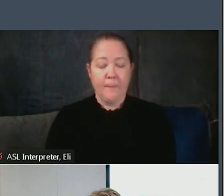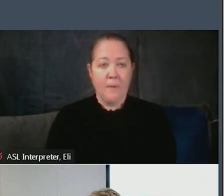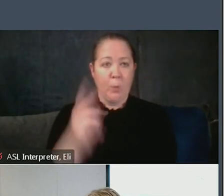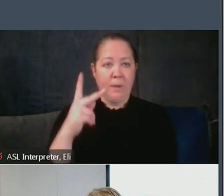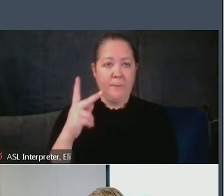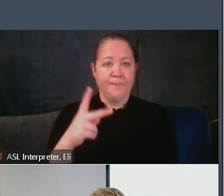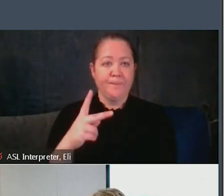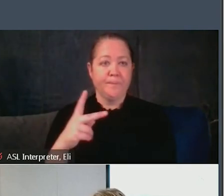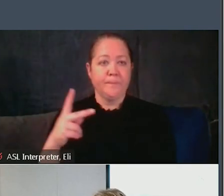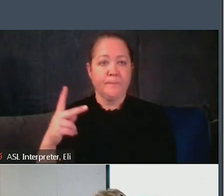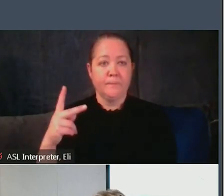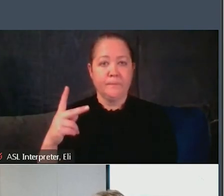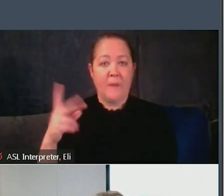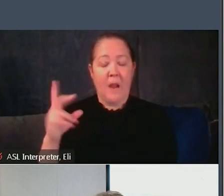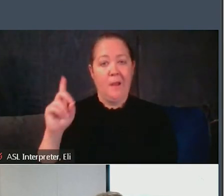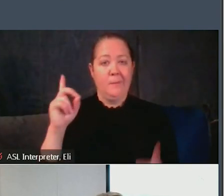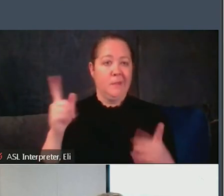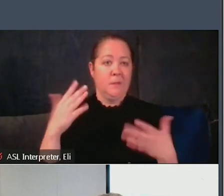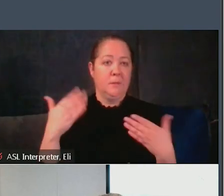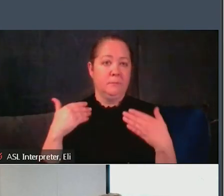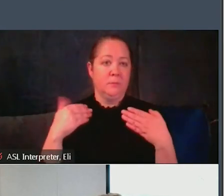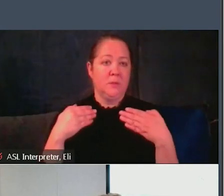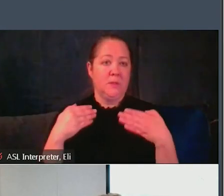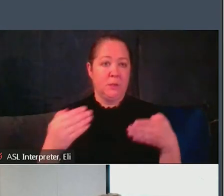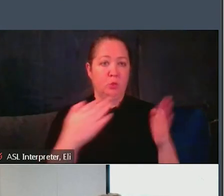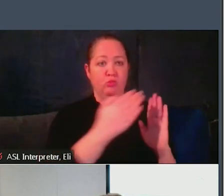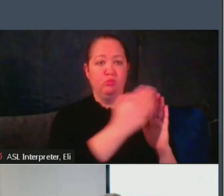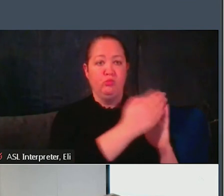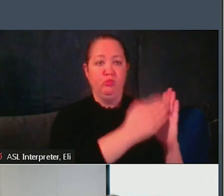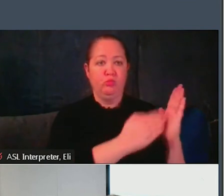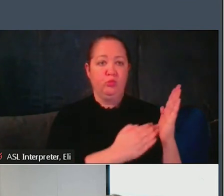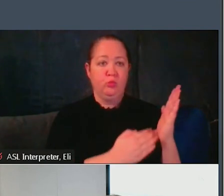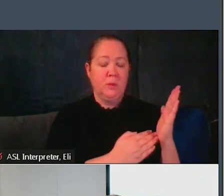And I'm going to keep going down the list, and then I'm, I'm trying to do it's to the extent that I could,